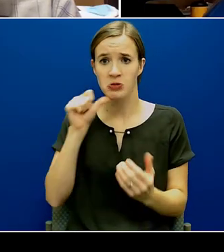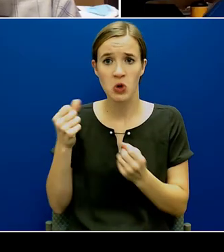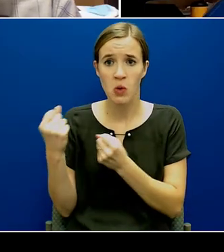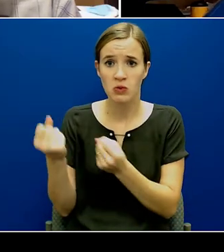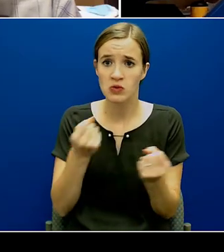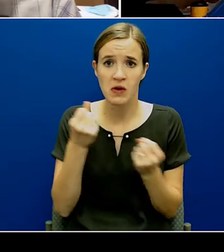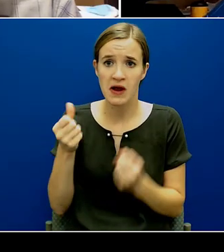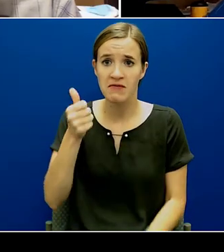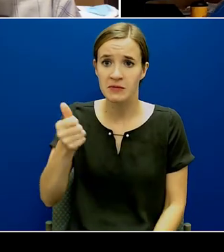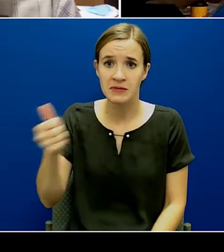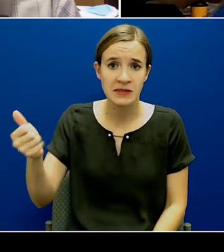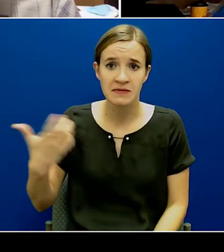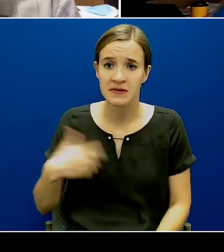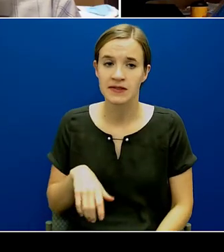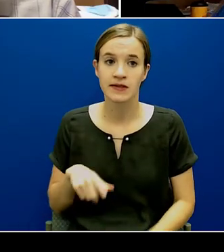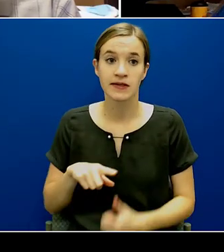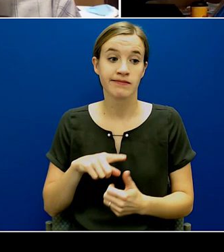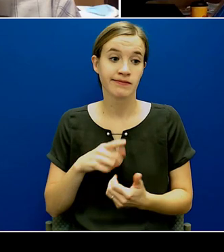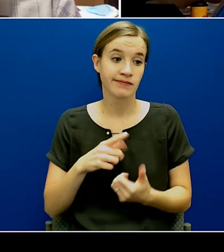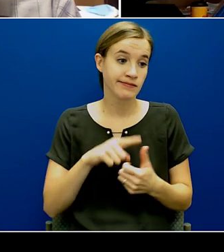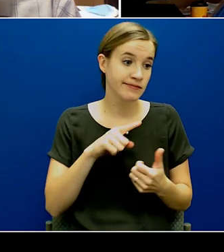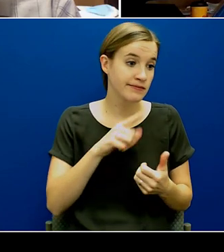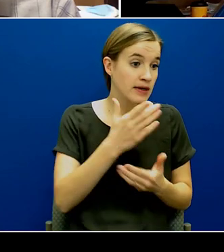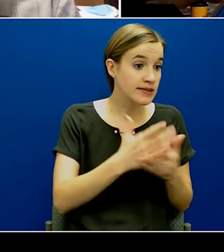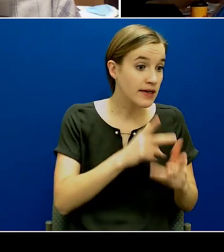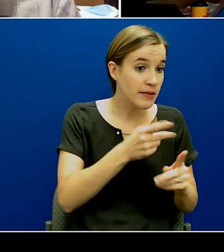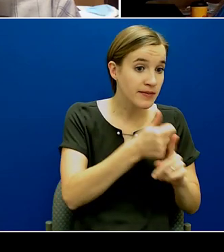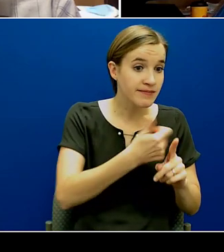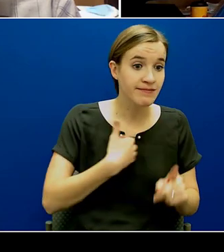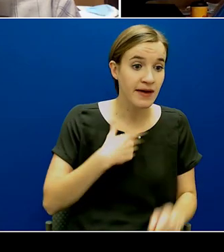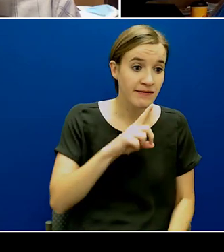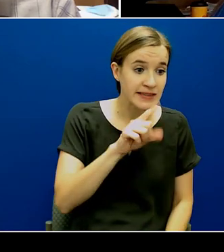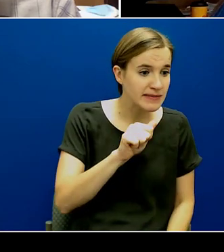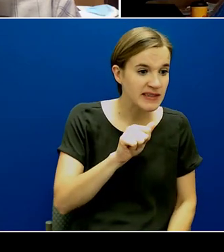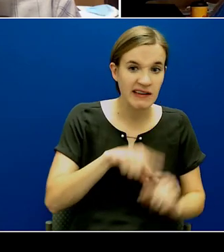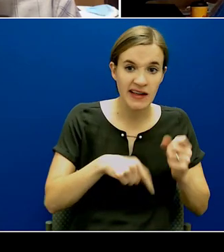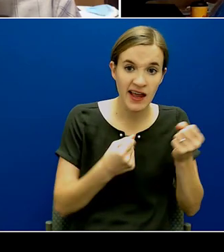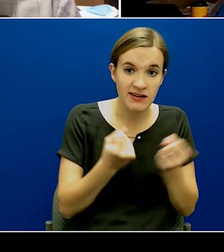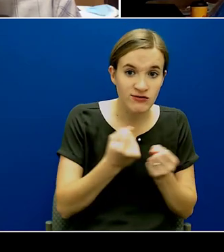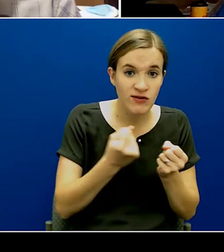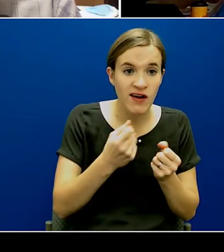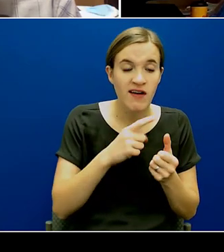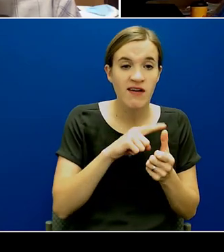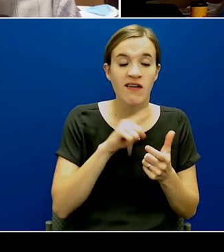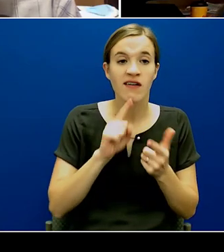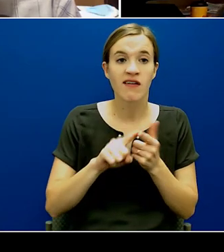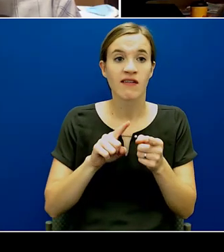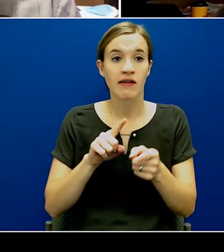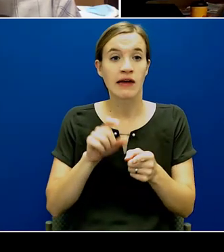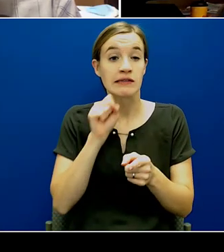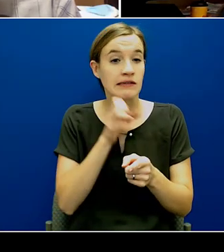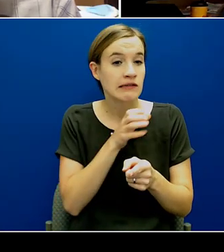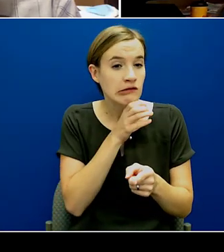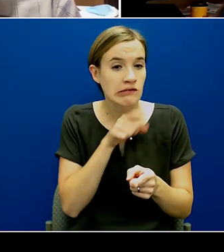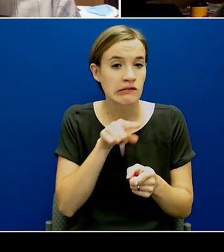especially maybe at night. And then we also have a younger generation who you know, maybe